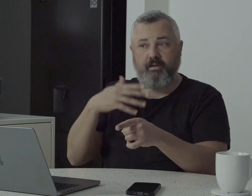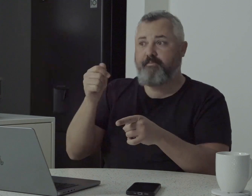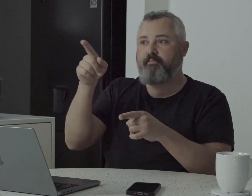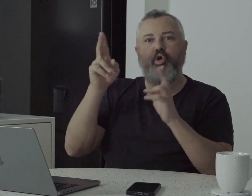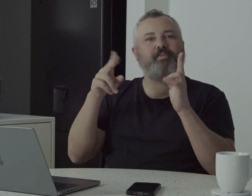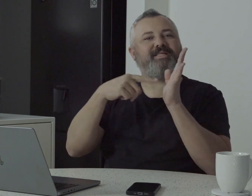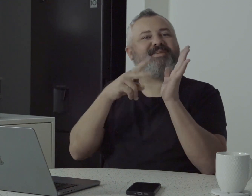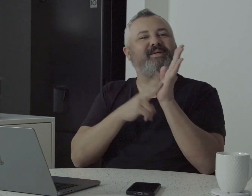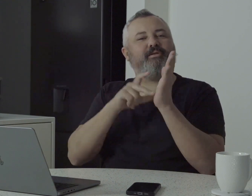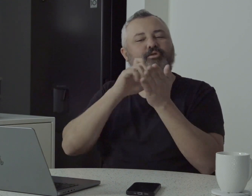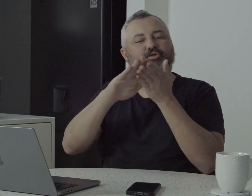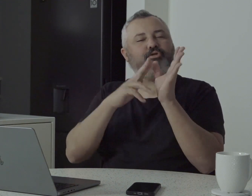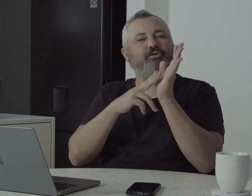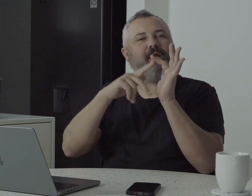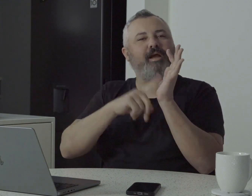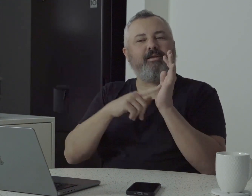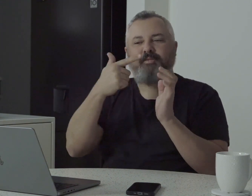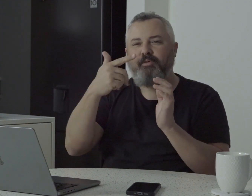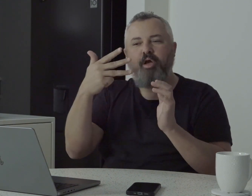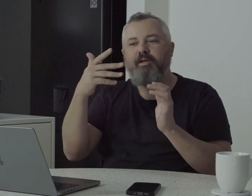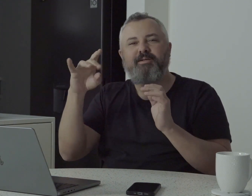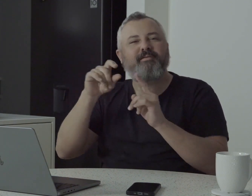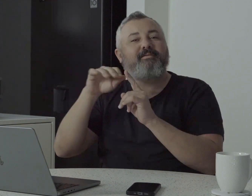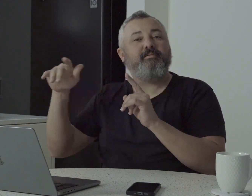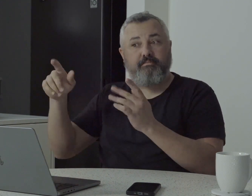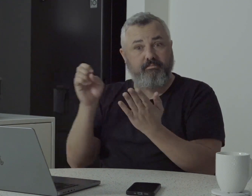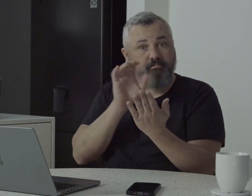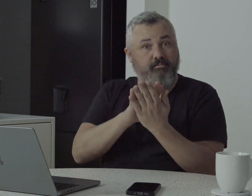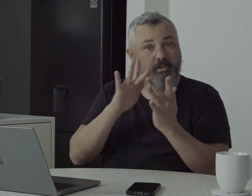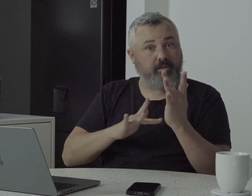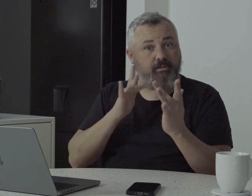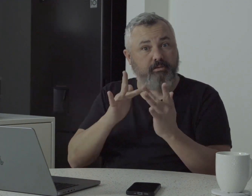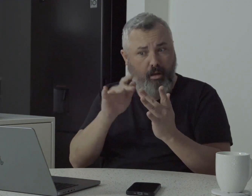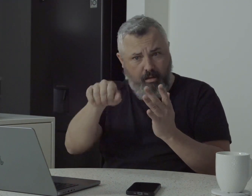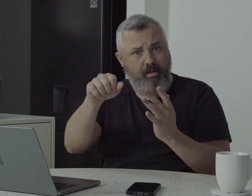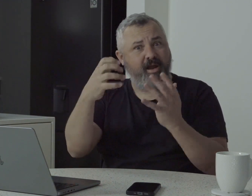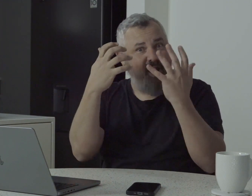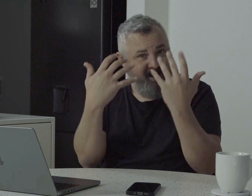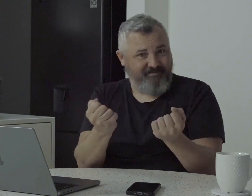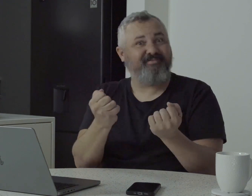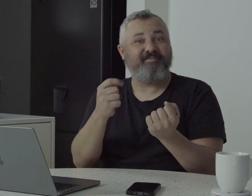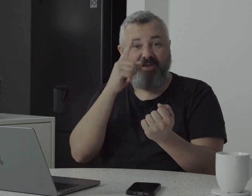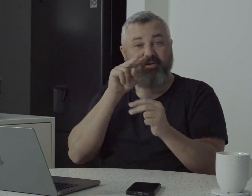Have you ever considered normal TV stations, such as seven, nine and 10 and wondered if they also provide streaming platforms?